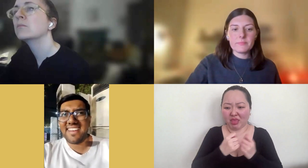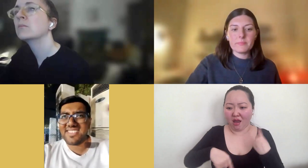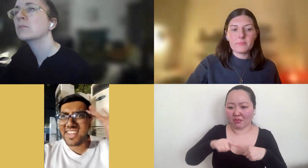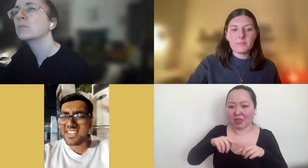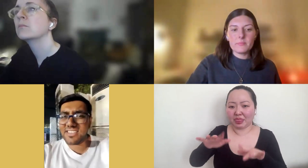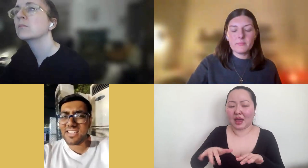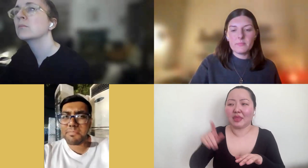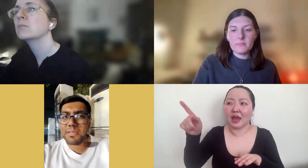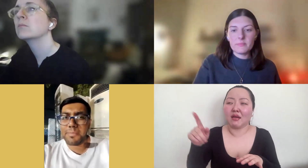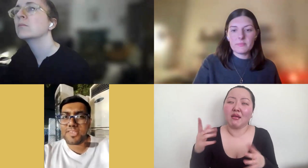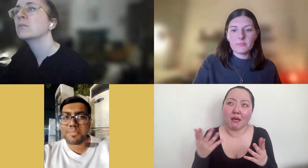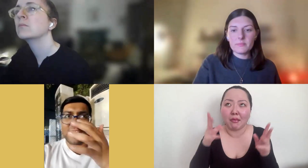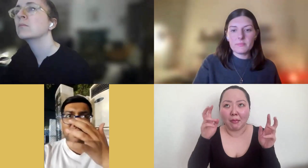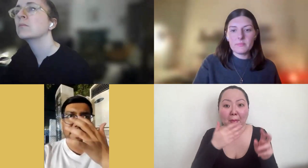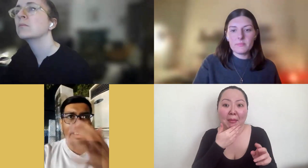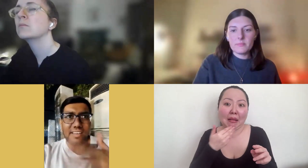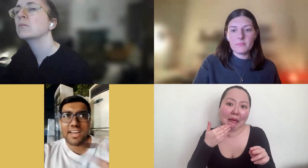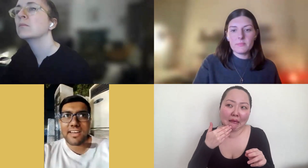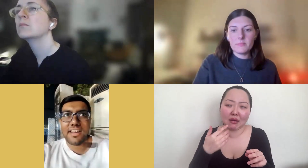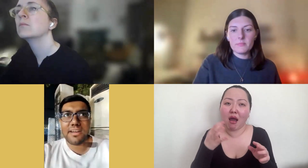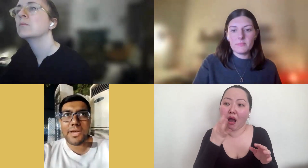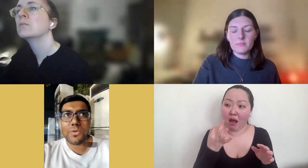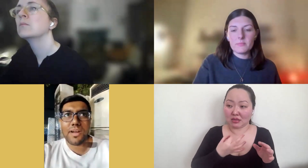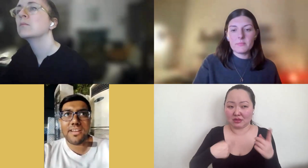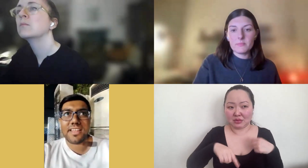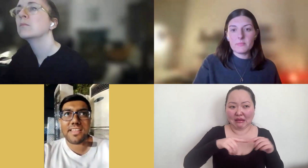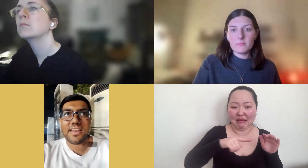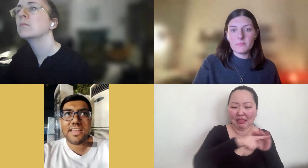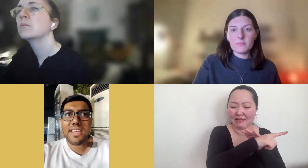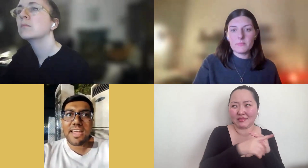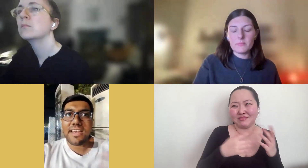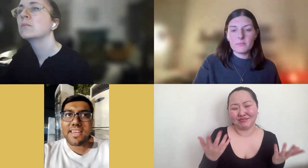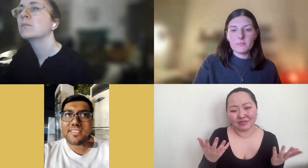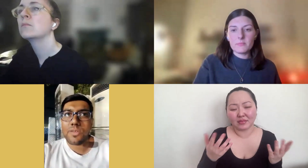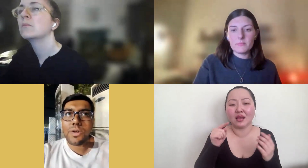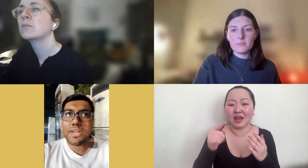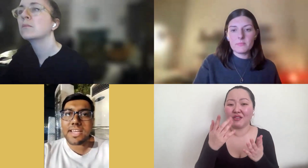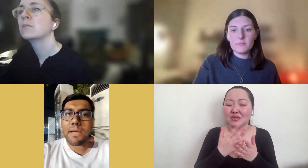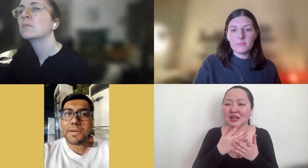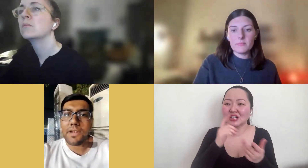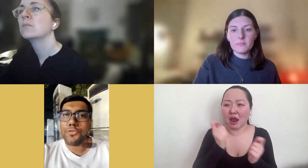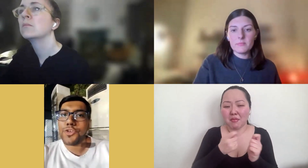That really changed my perspective and triggered me to understand that India is a world capital